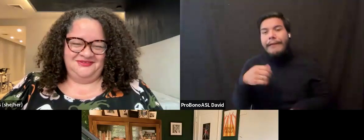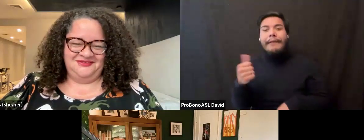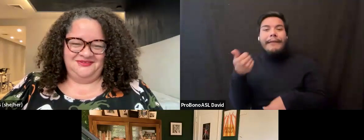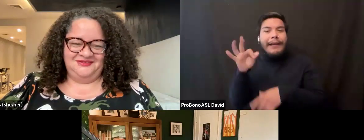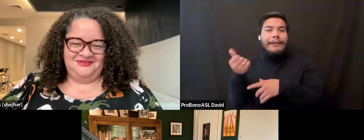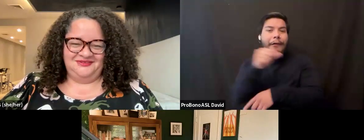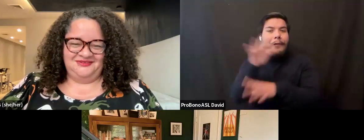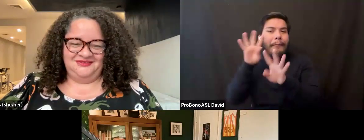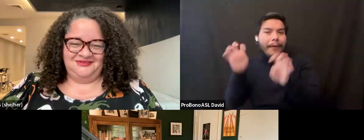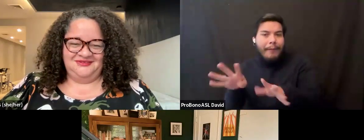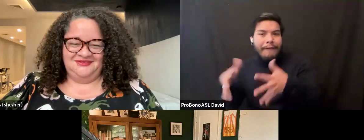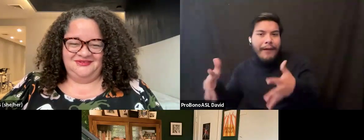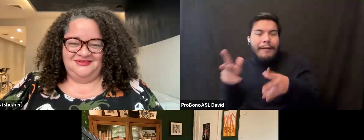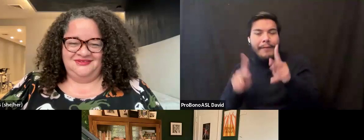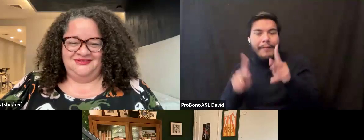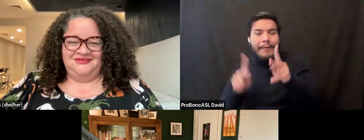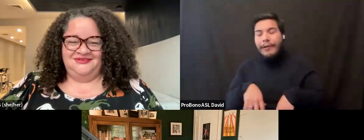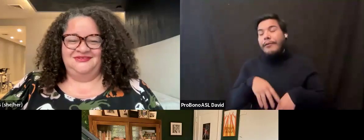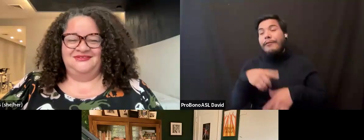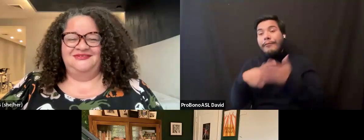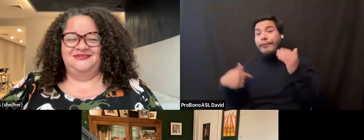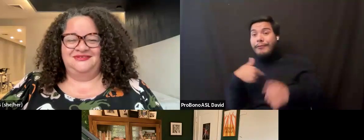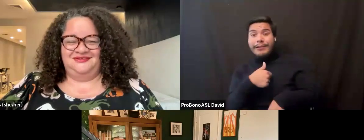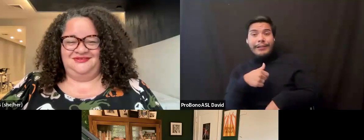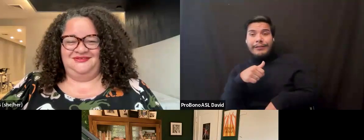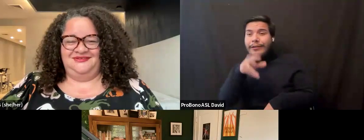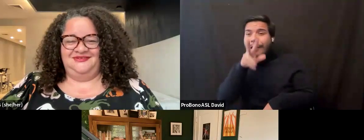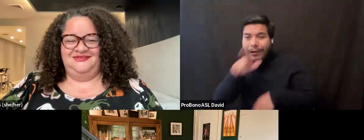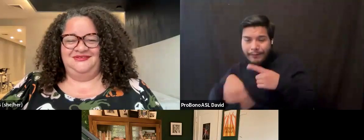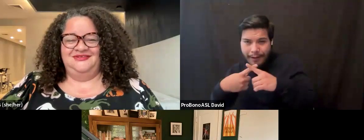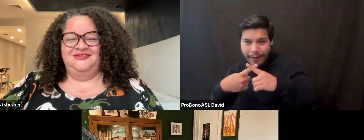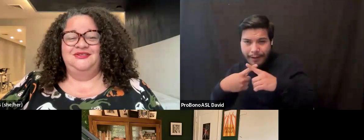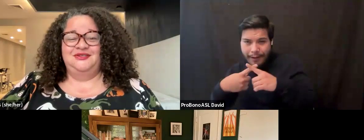don't talk about when we talk about fat" And I am lobbying hard for my next book title to be like two words.